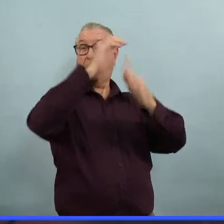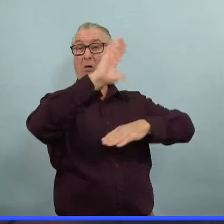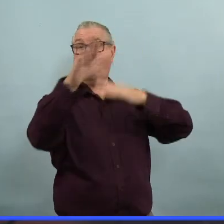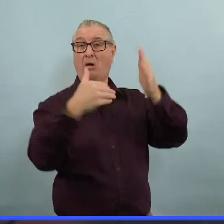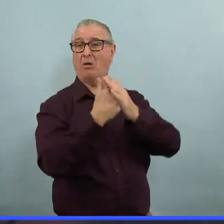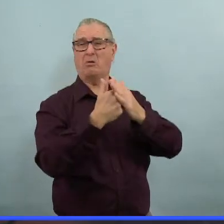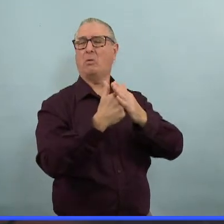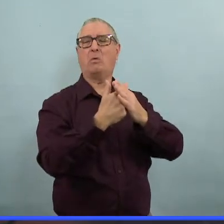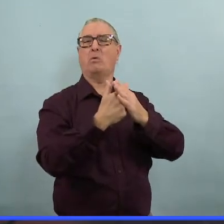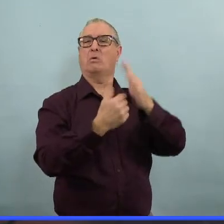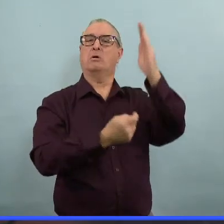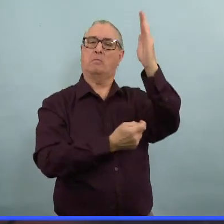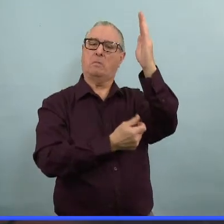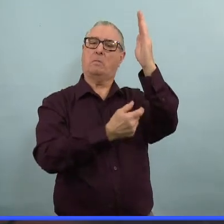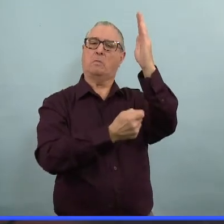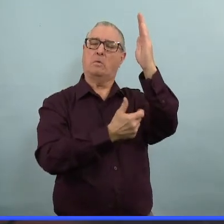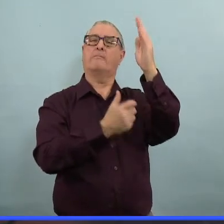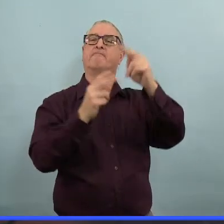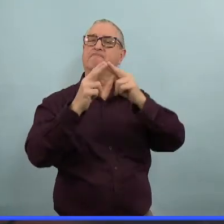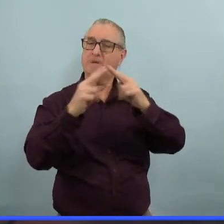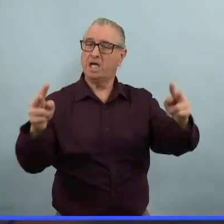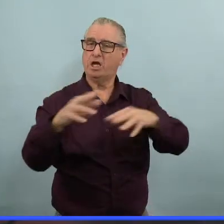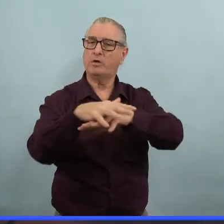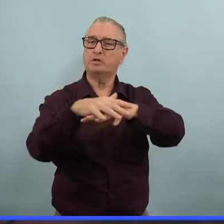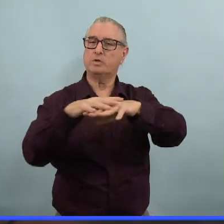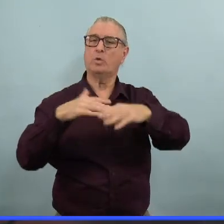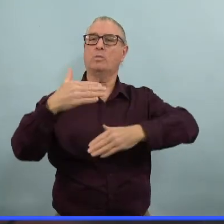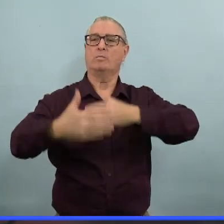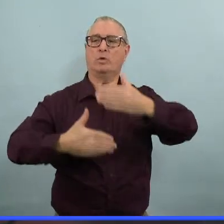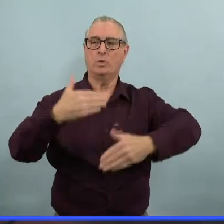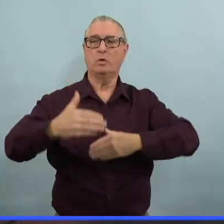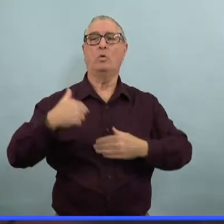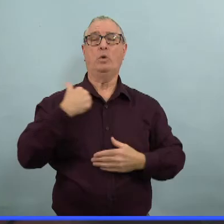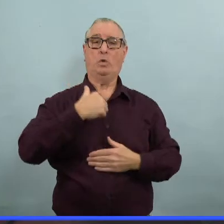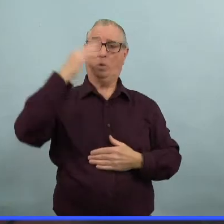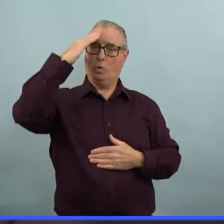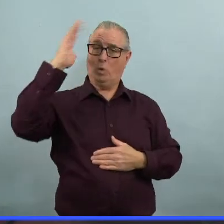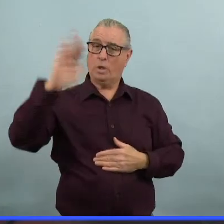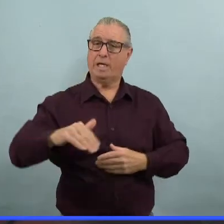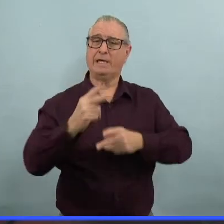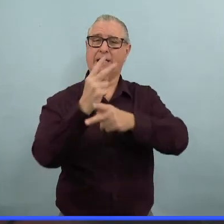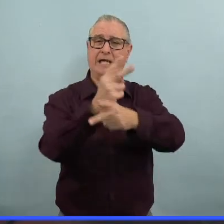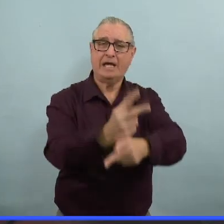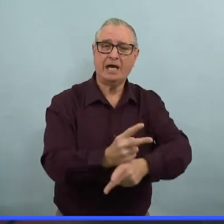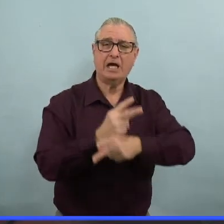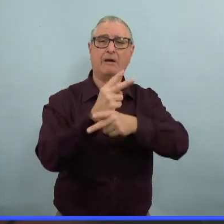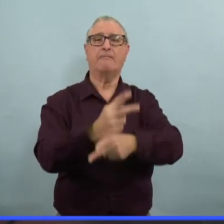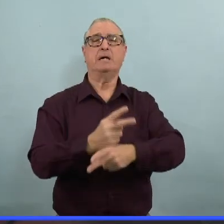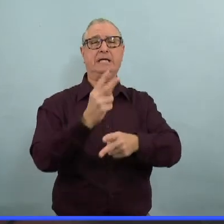that that peak likely has been and and the uh the path forward we redid those models and they show